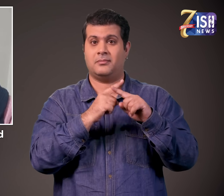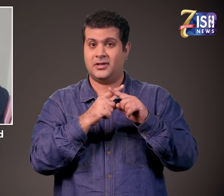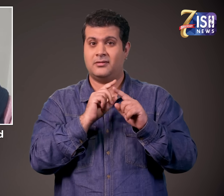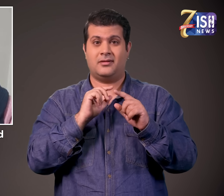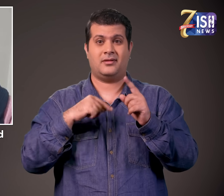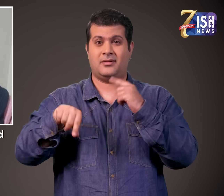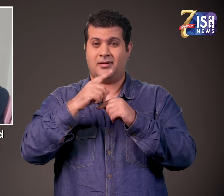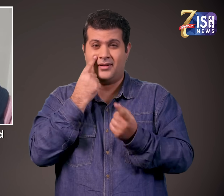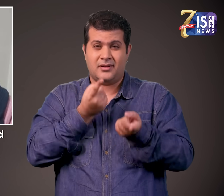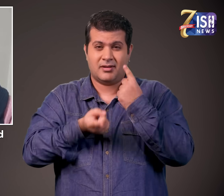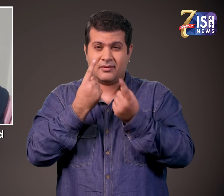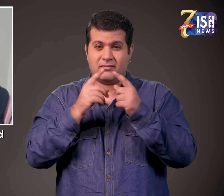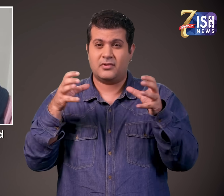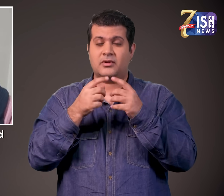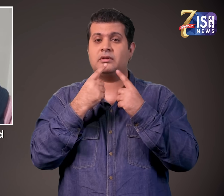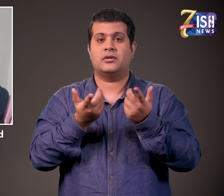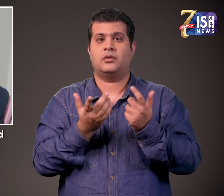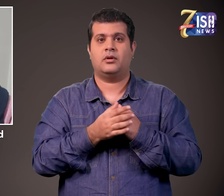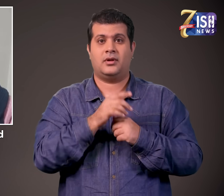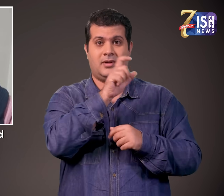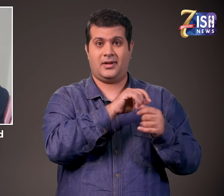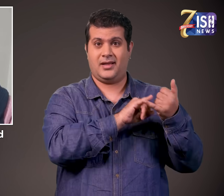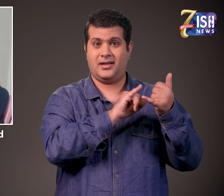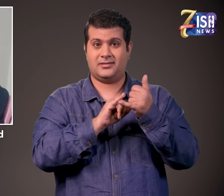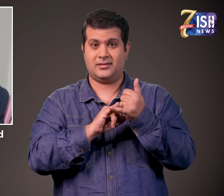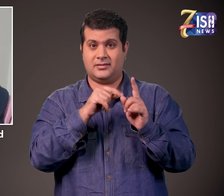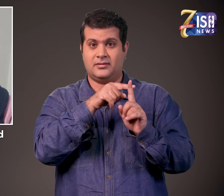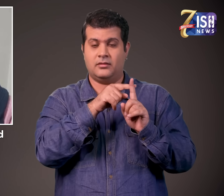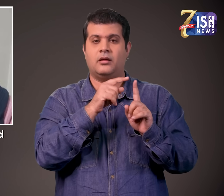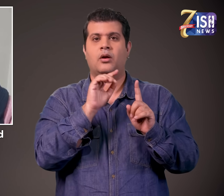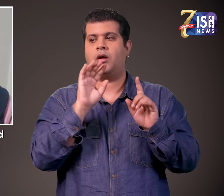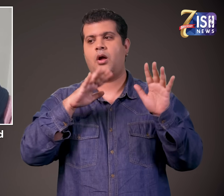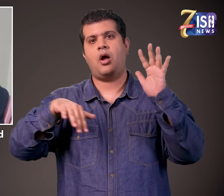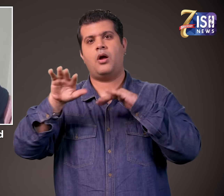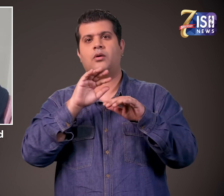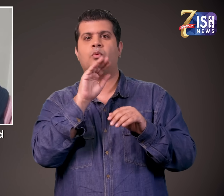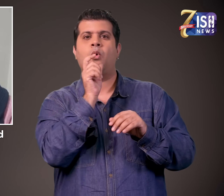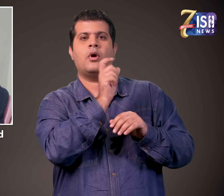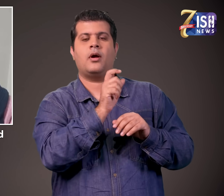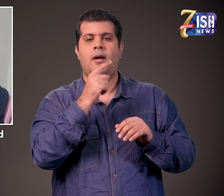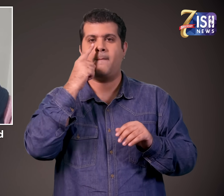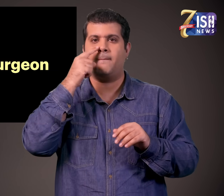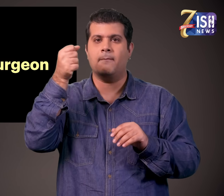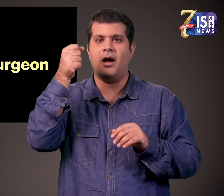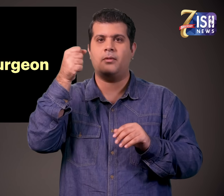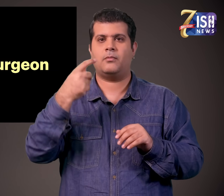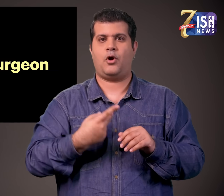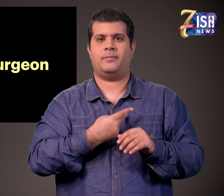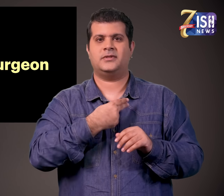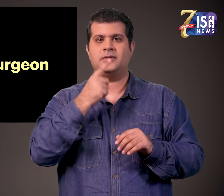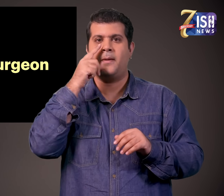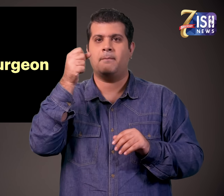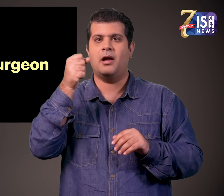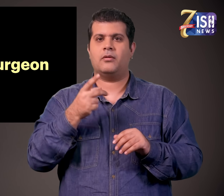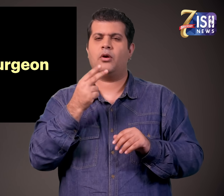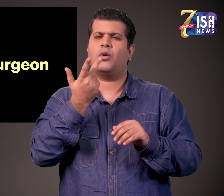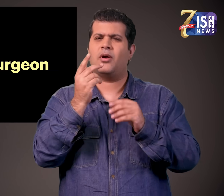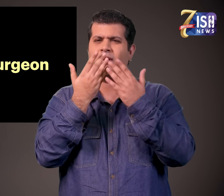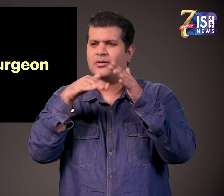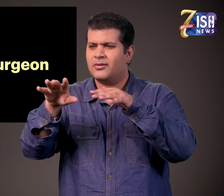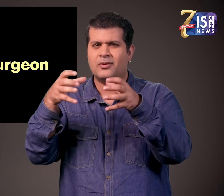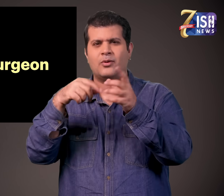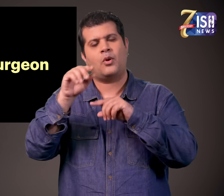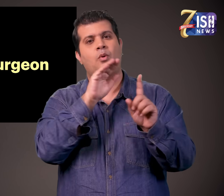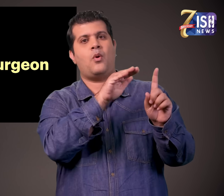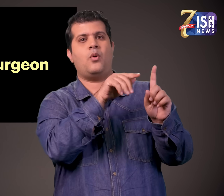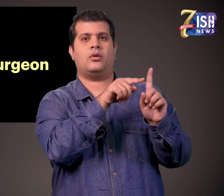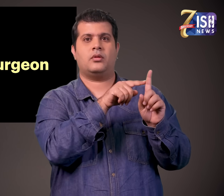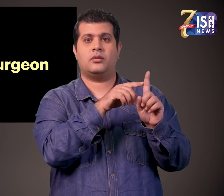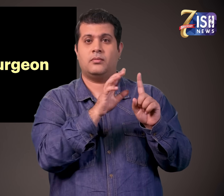According to the investigators, Dr. Shaheen, was addressed as 'Madam Surgeon' by her associates.